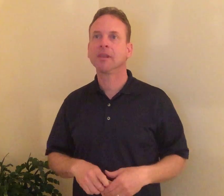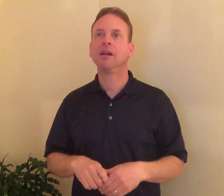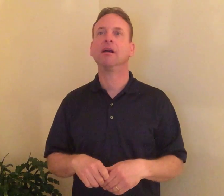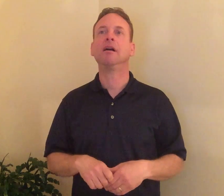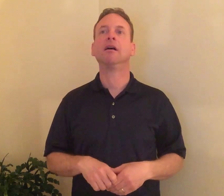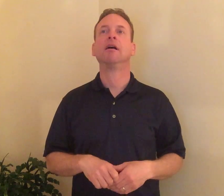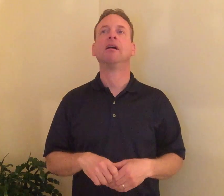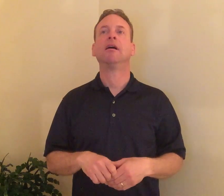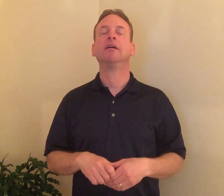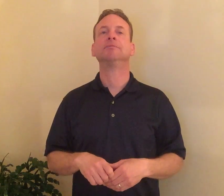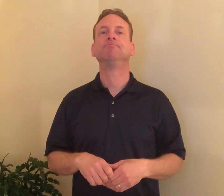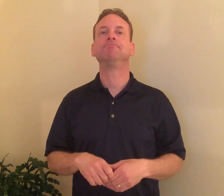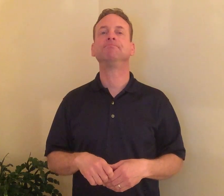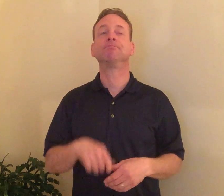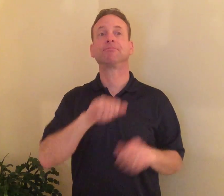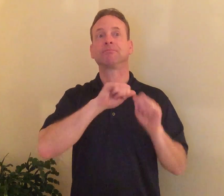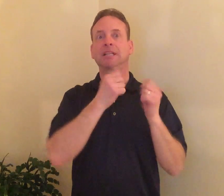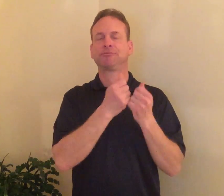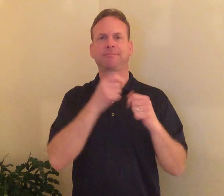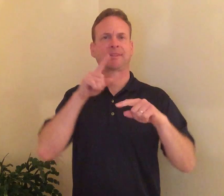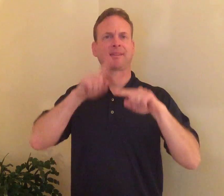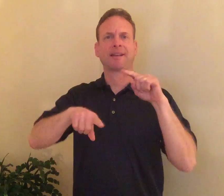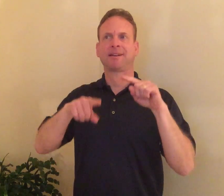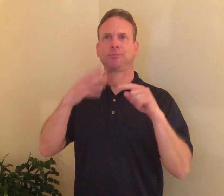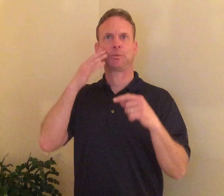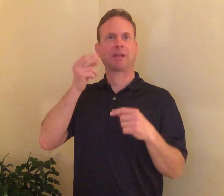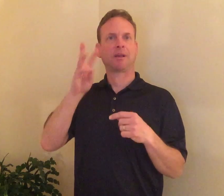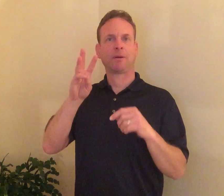Another theme was that agencies were unable